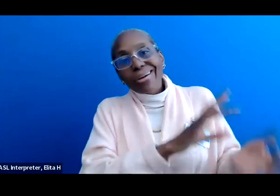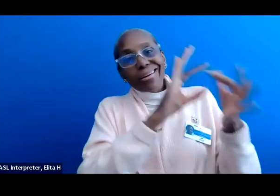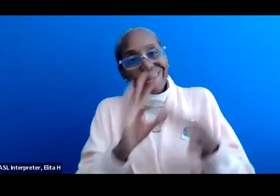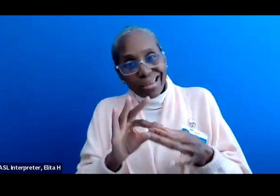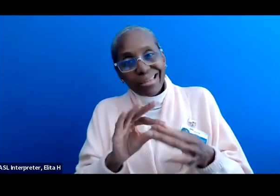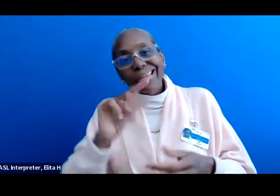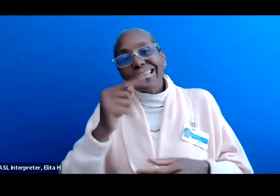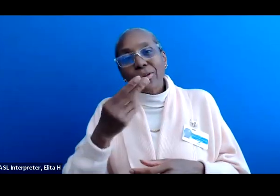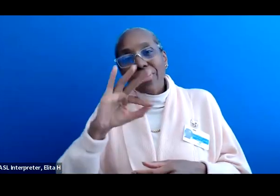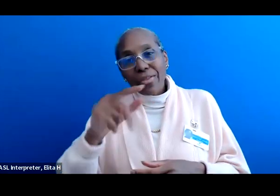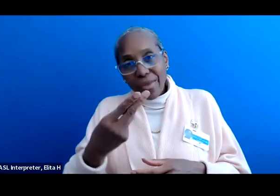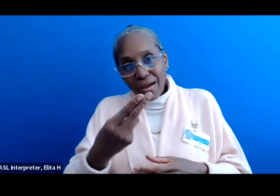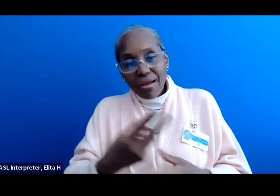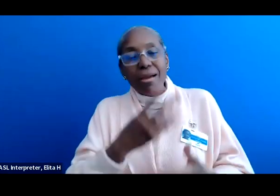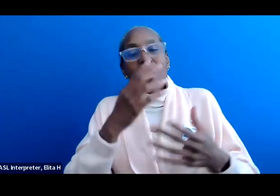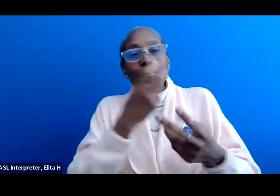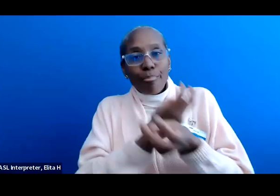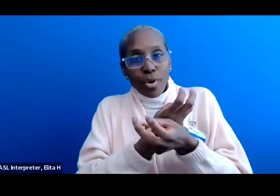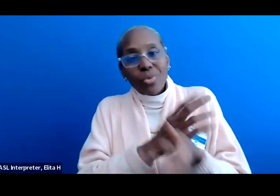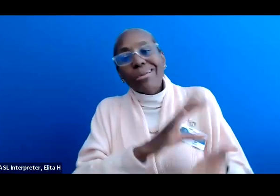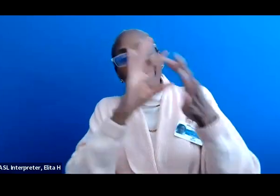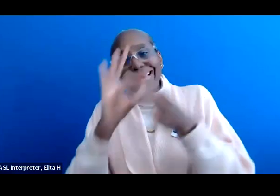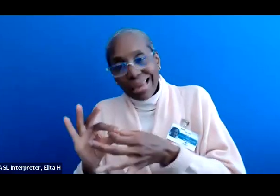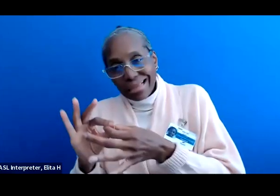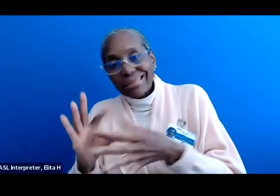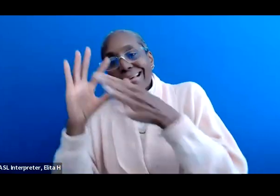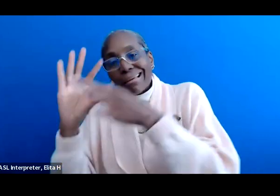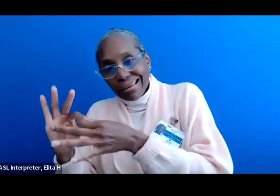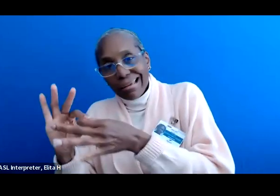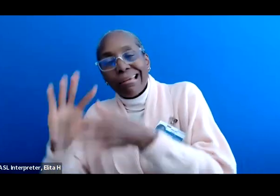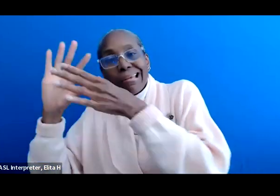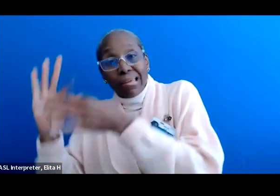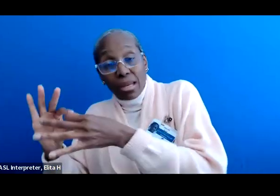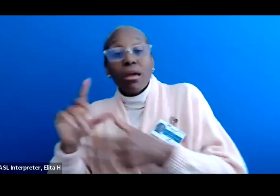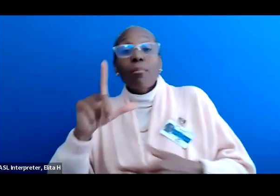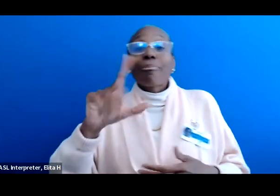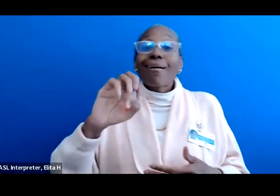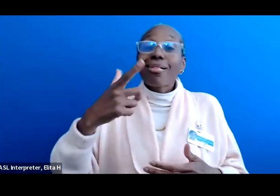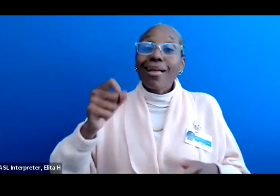So when you're moving your legs, you're shaking your abdominal muscles and that's shaking that bladder up.